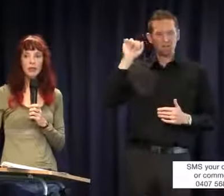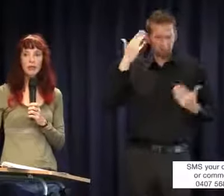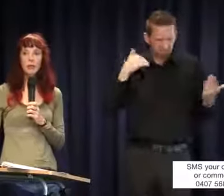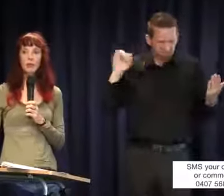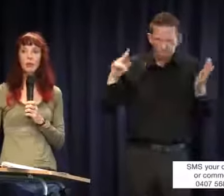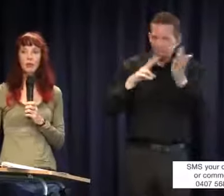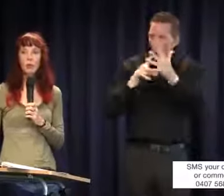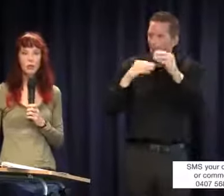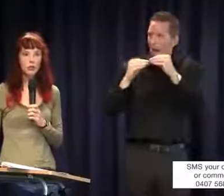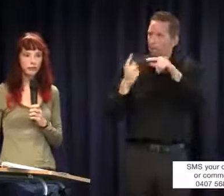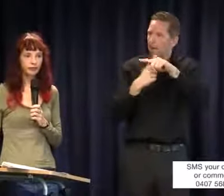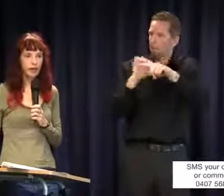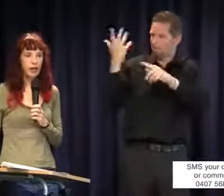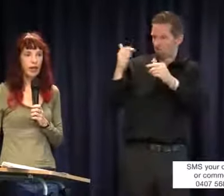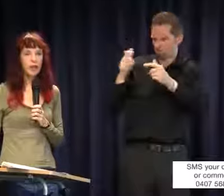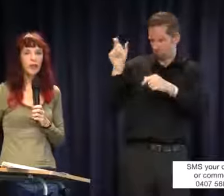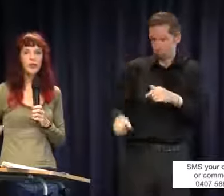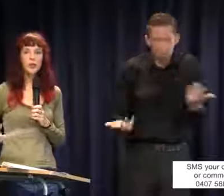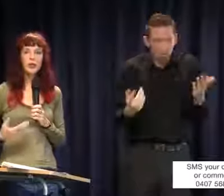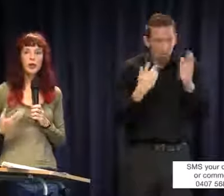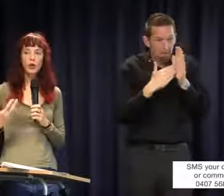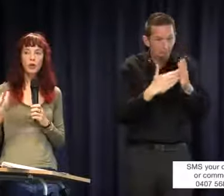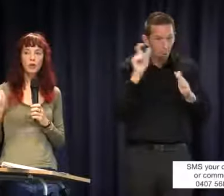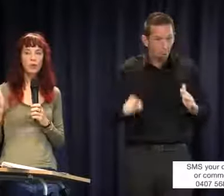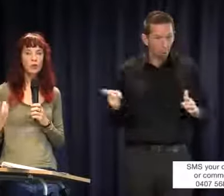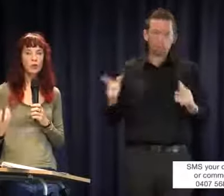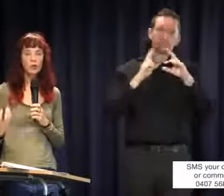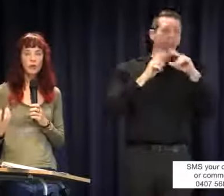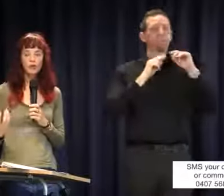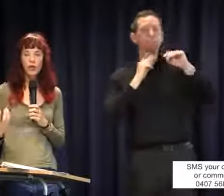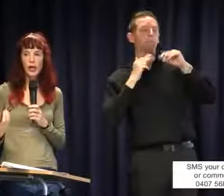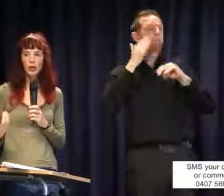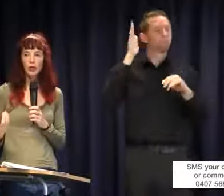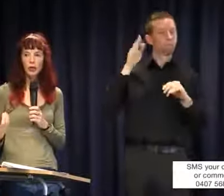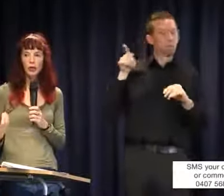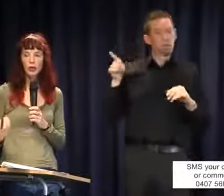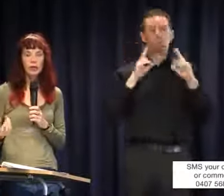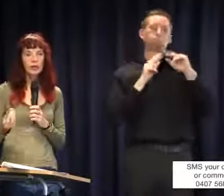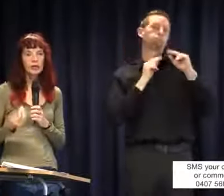but let's pick a million words. They are using those million words of vocabulary to